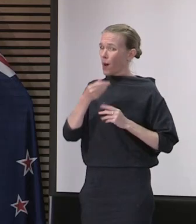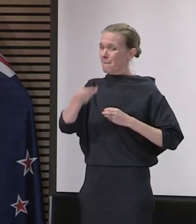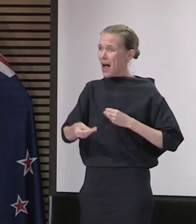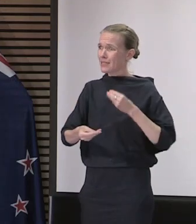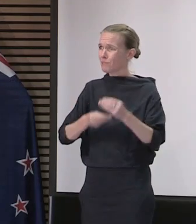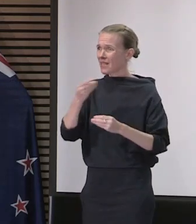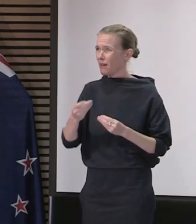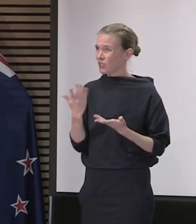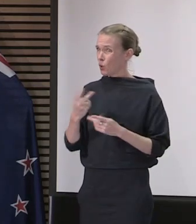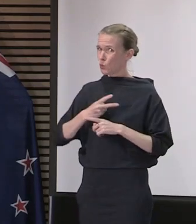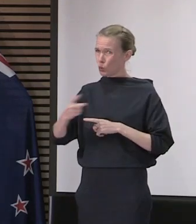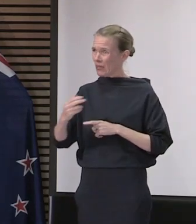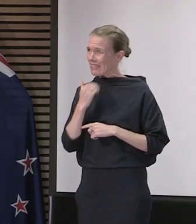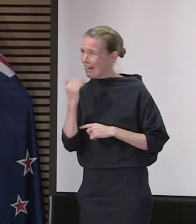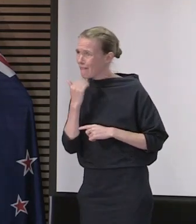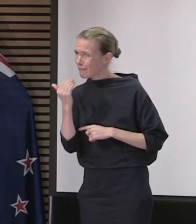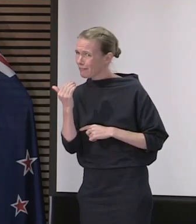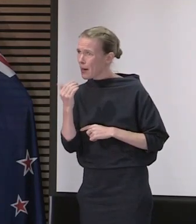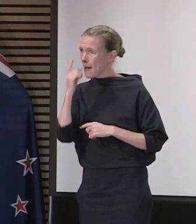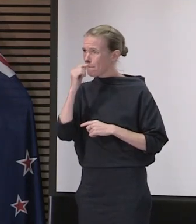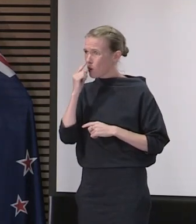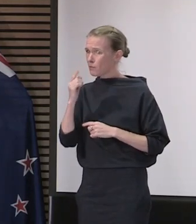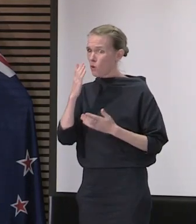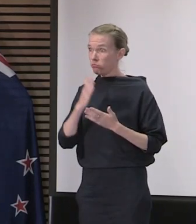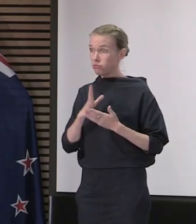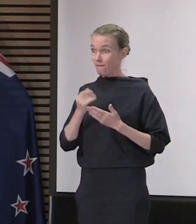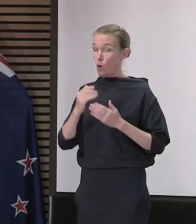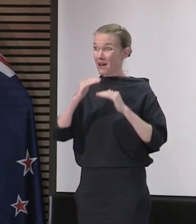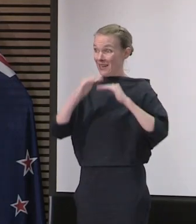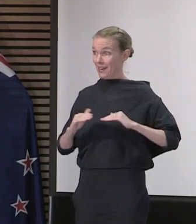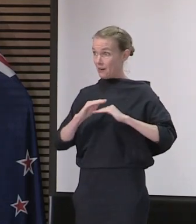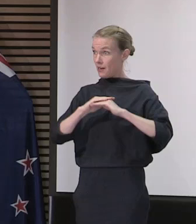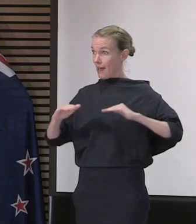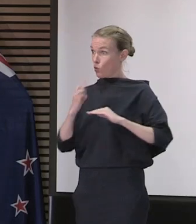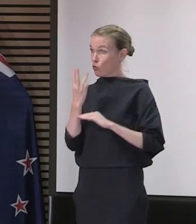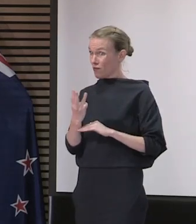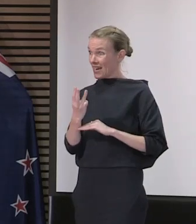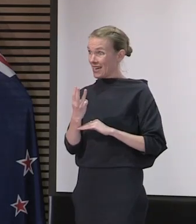at one of these parties over the weekend, we might not see that until Tuesday or